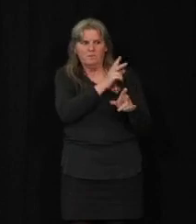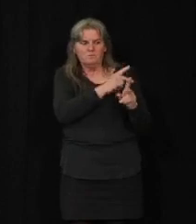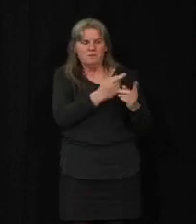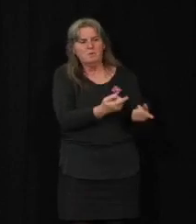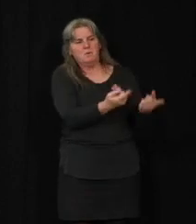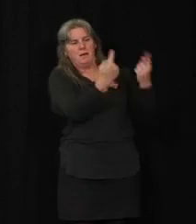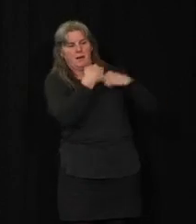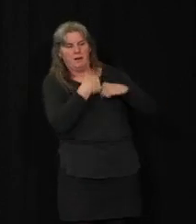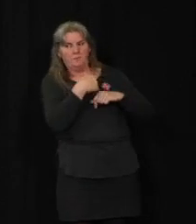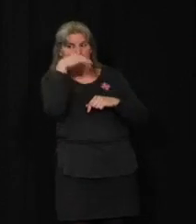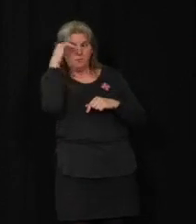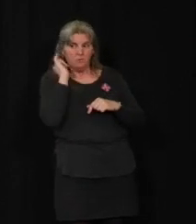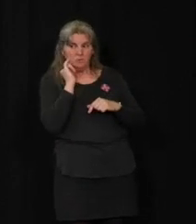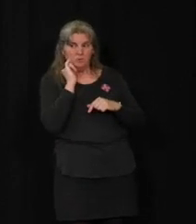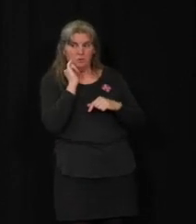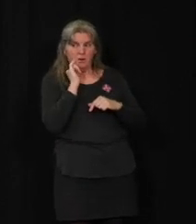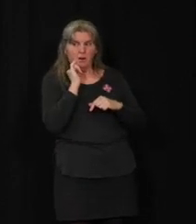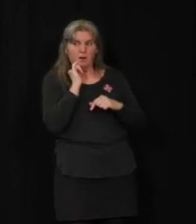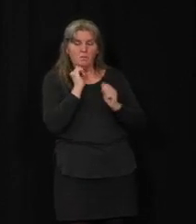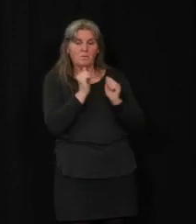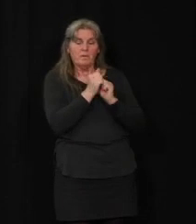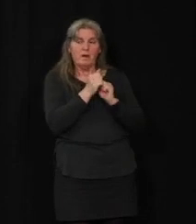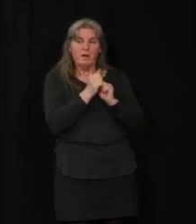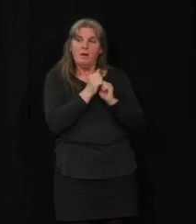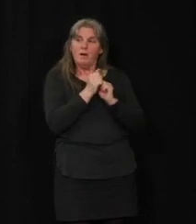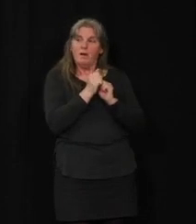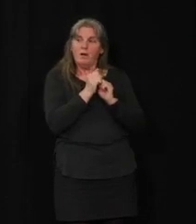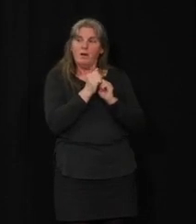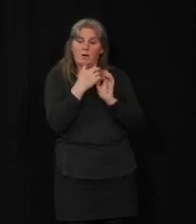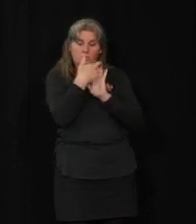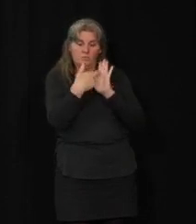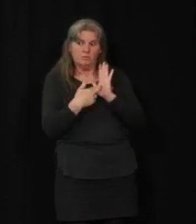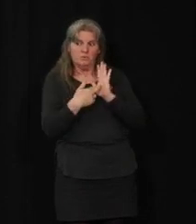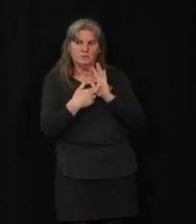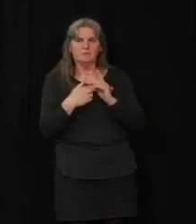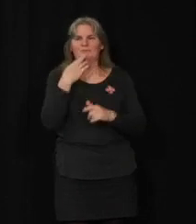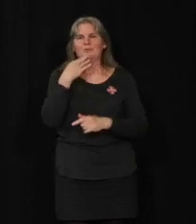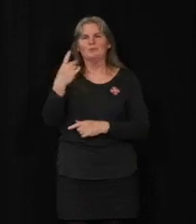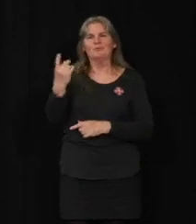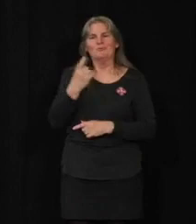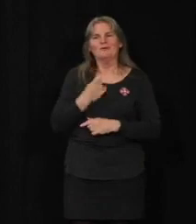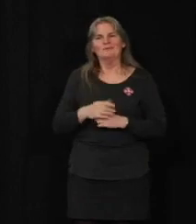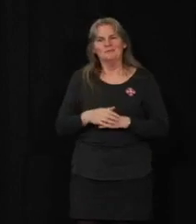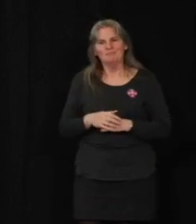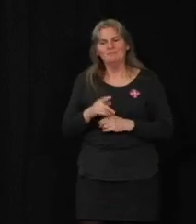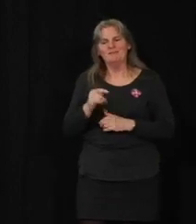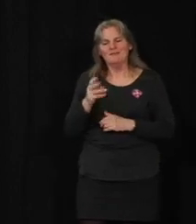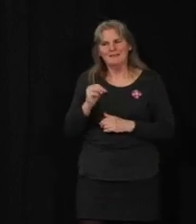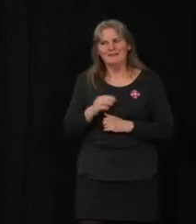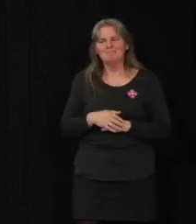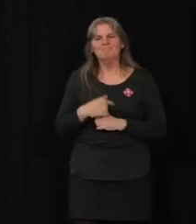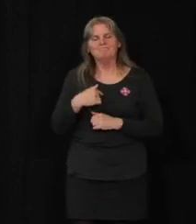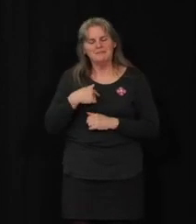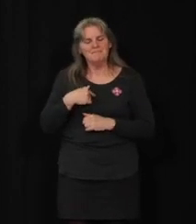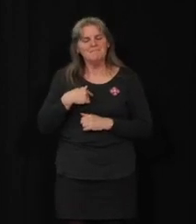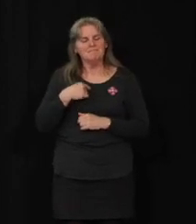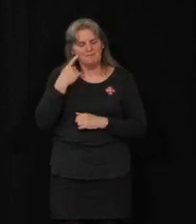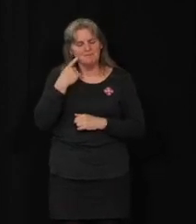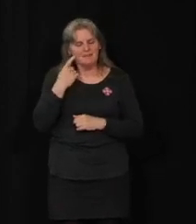welcome to come into the territory without the strict rules? That is a really great question, and it is something I have already brought up about